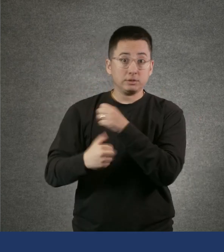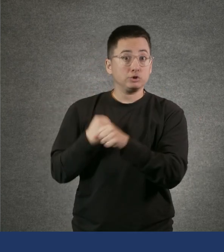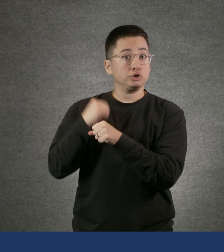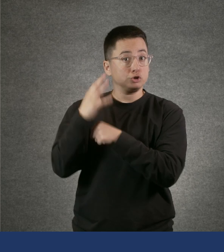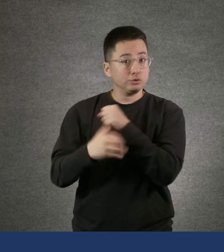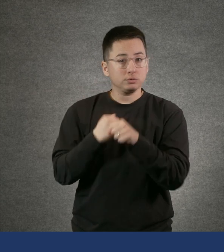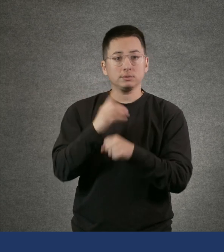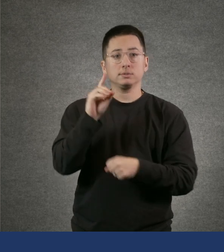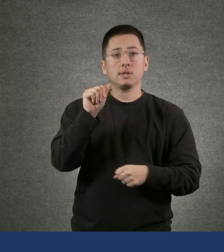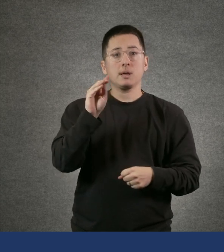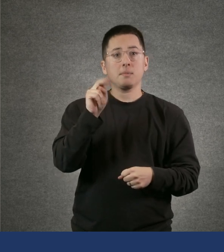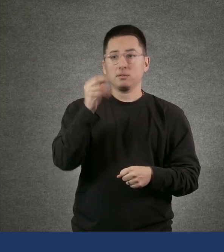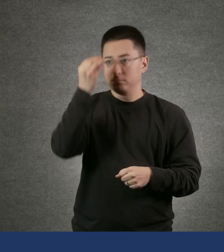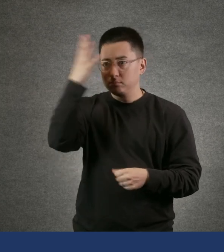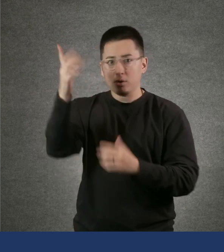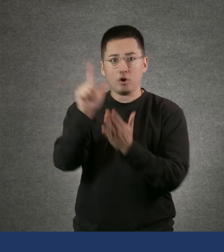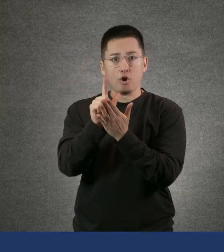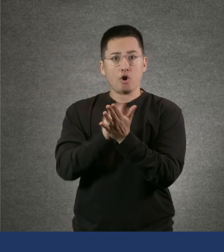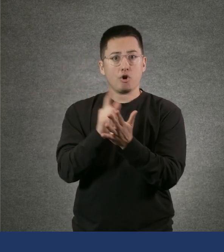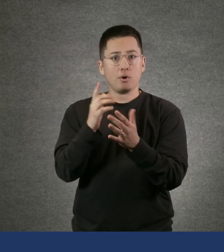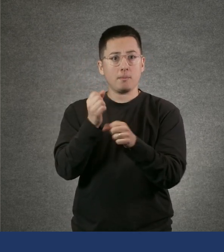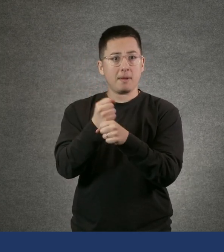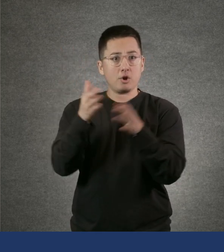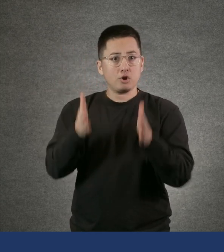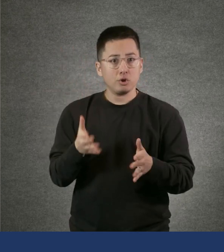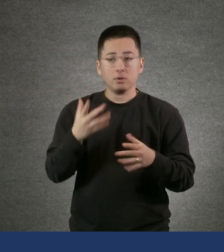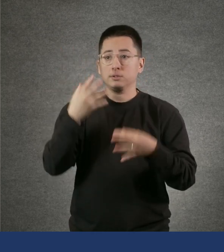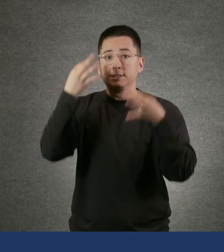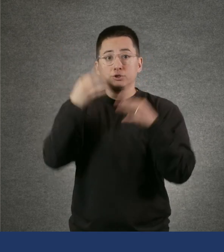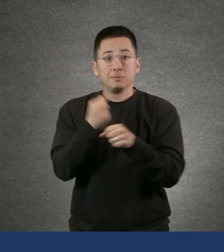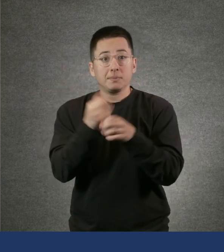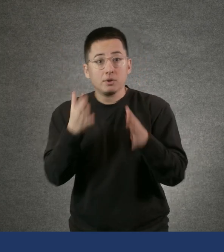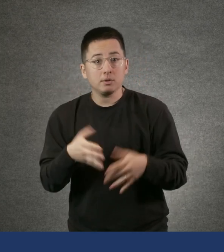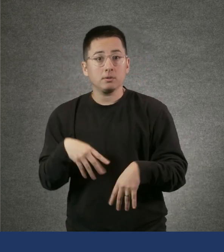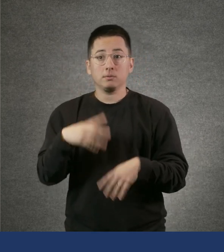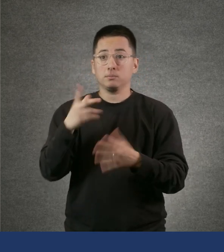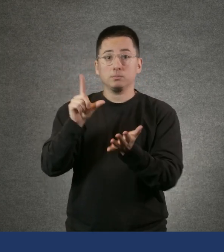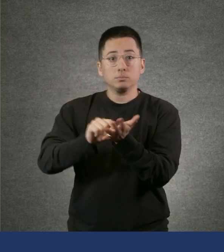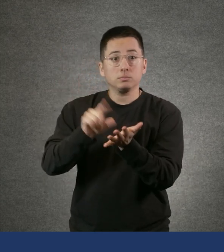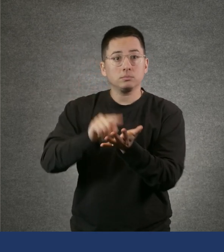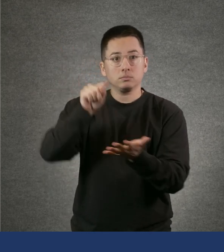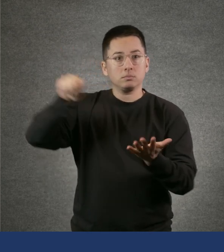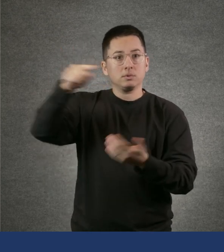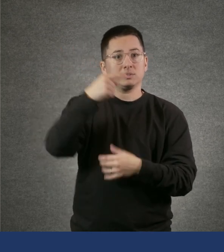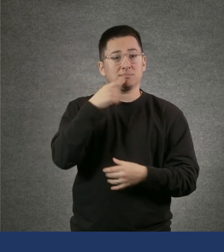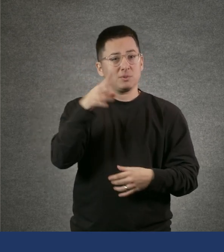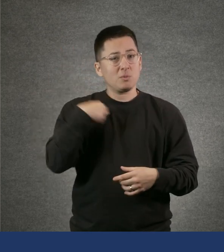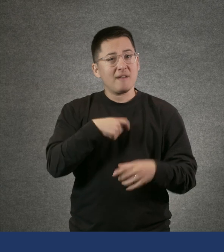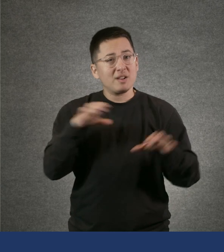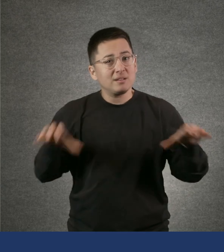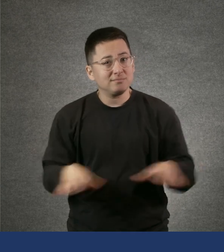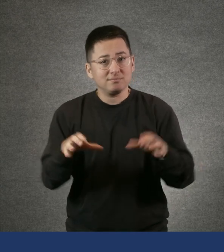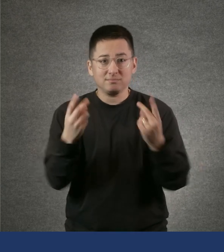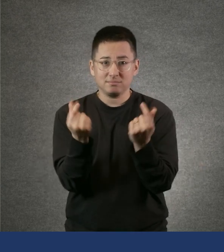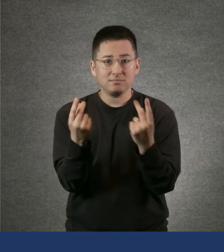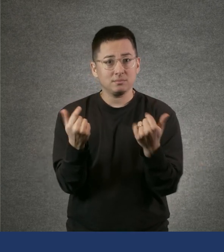the press, anyone who would listen, we have to act. We have to solve the home care crisis.